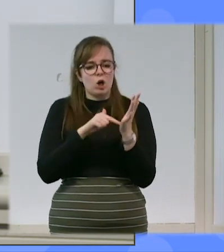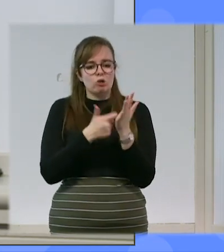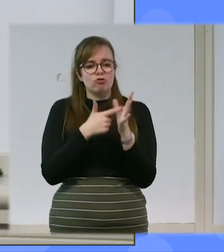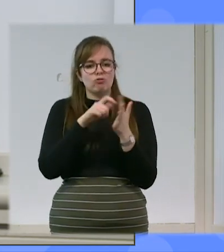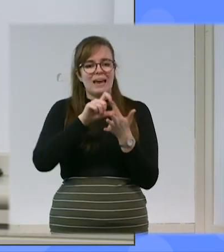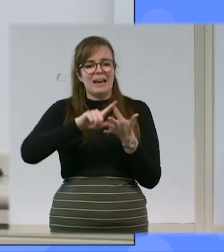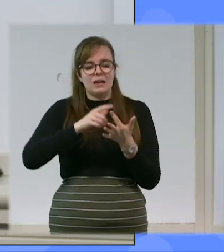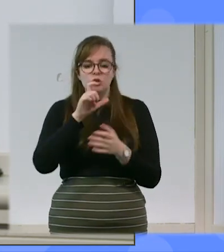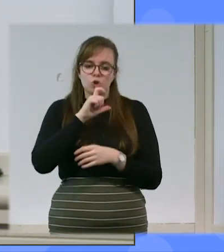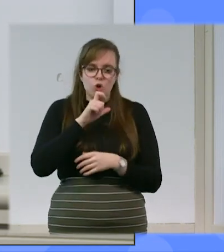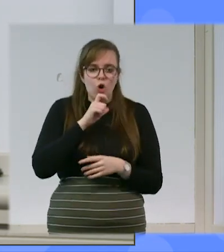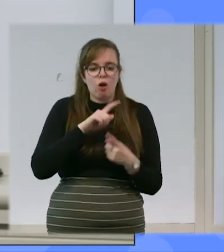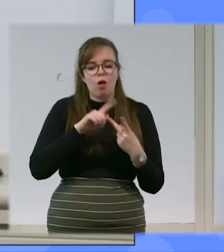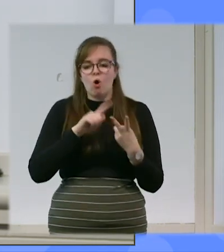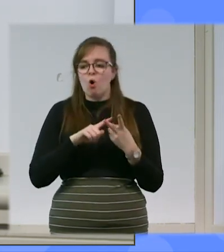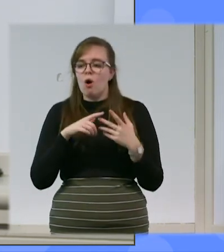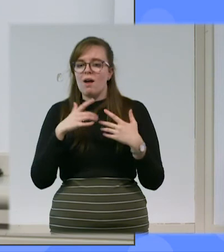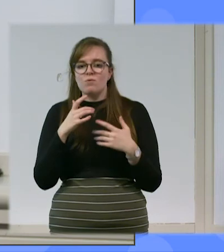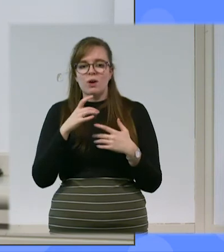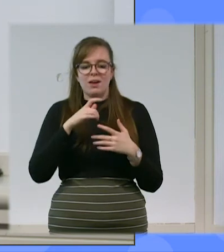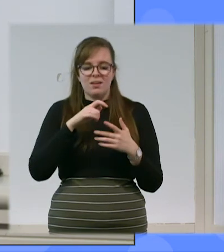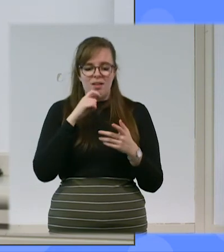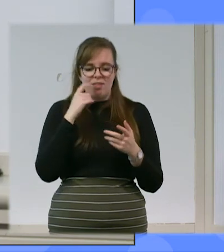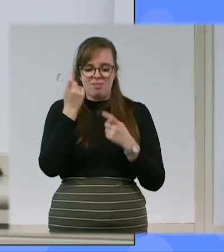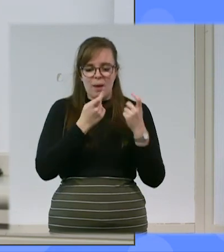environmental harm of shipping pineapples into Scotland if we put all